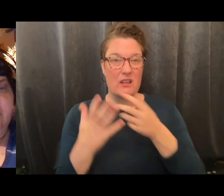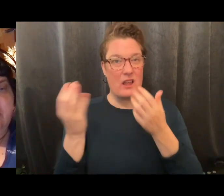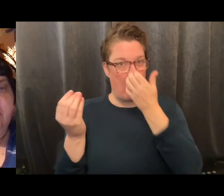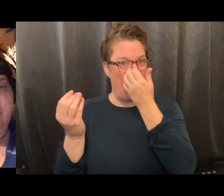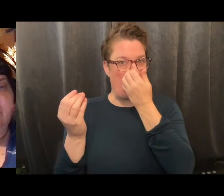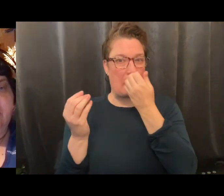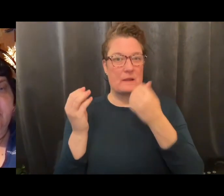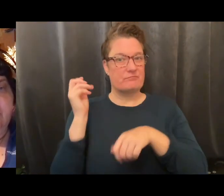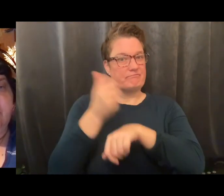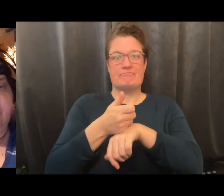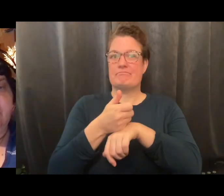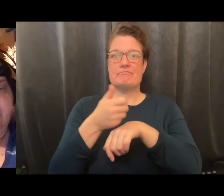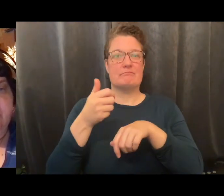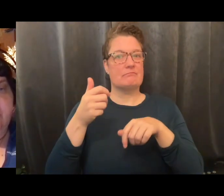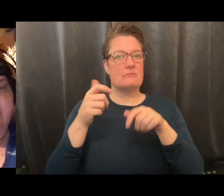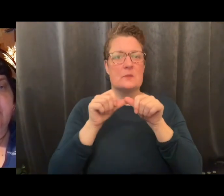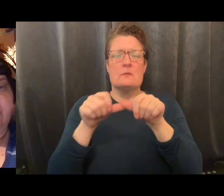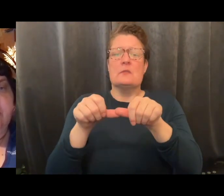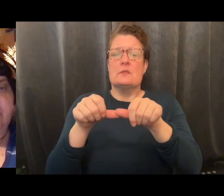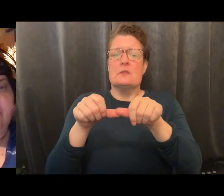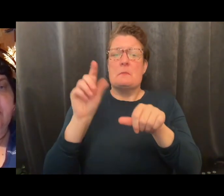unquestionable allegiance to Israel.